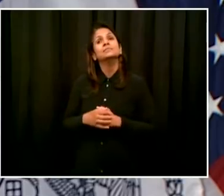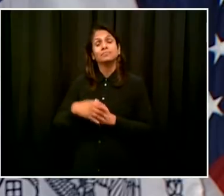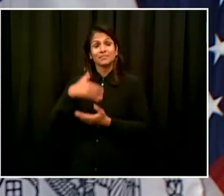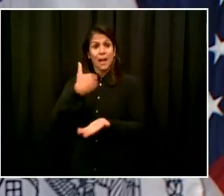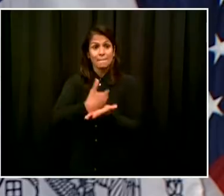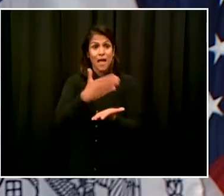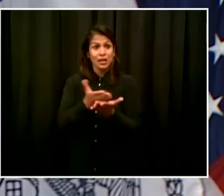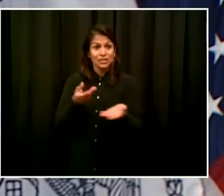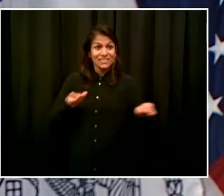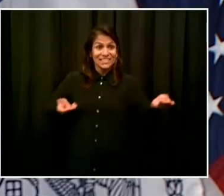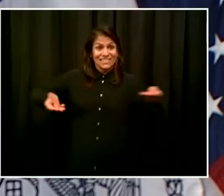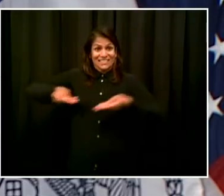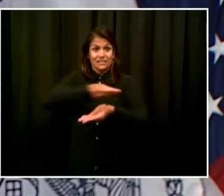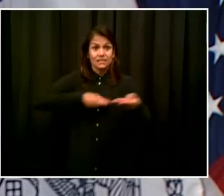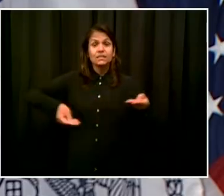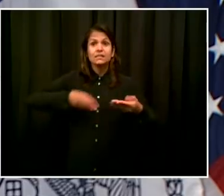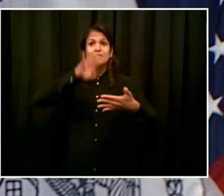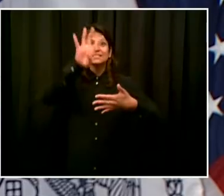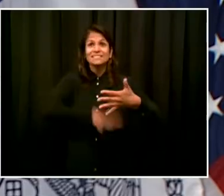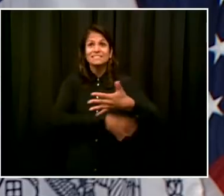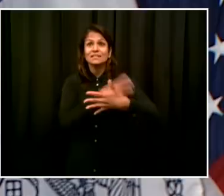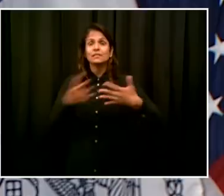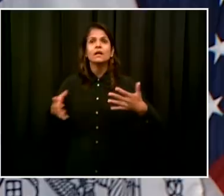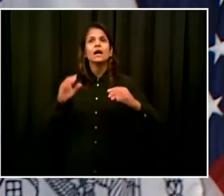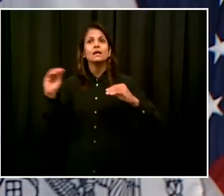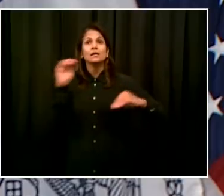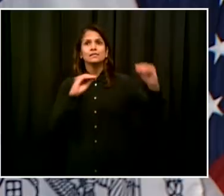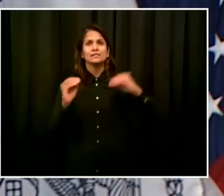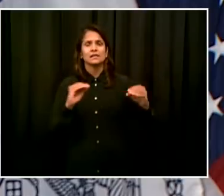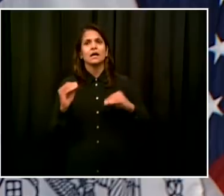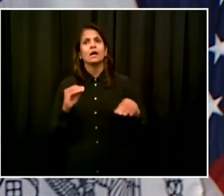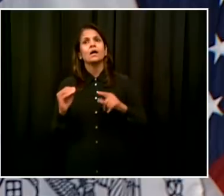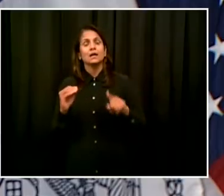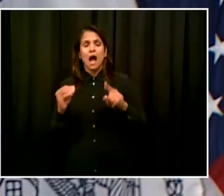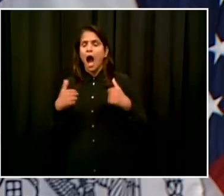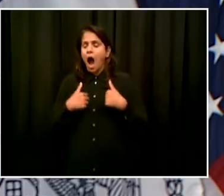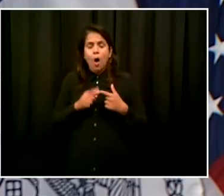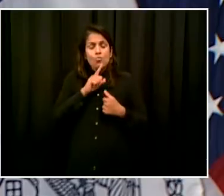PRINTED, AND I HATE TELLING YOU THAT BECAUSE I DON'T EVER WANT TO S EETS HI